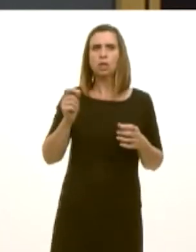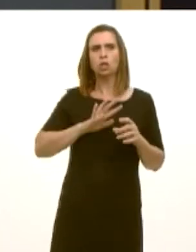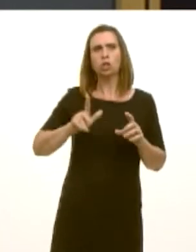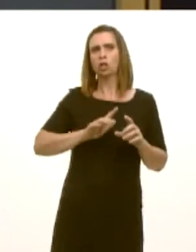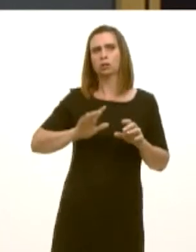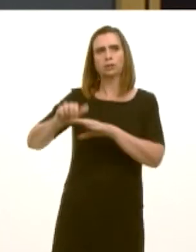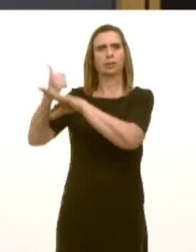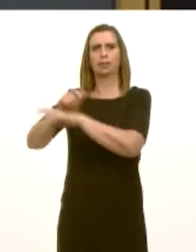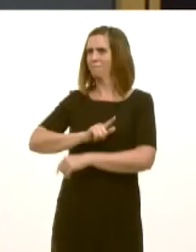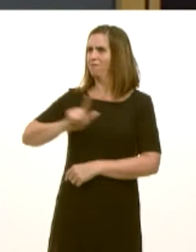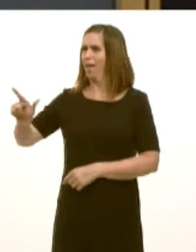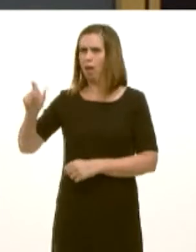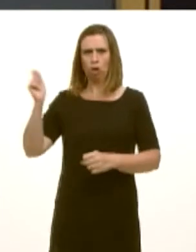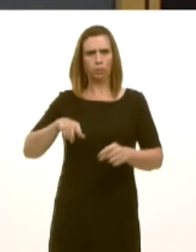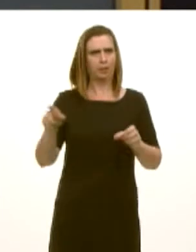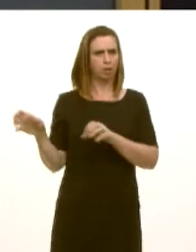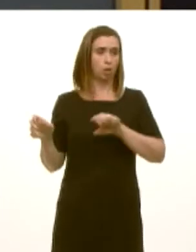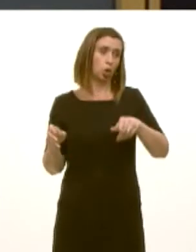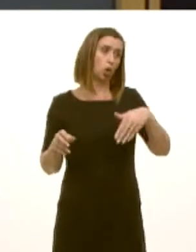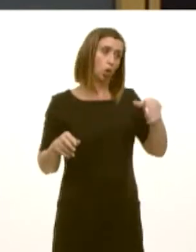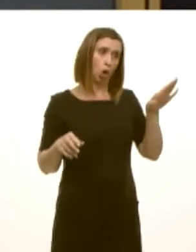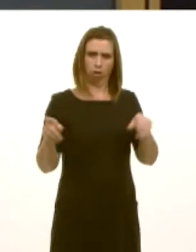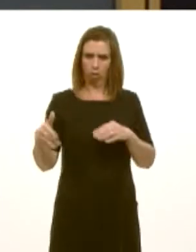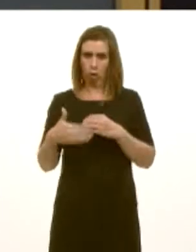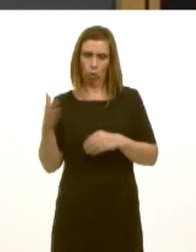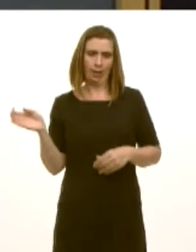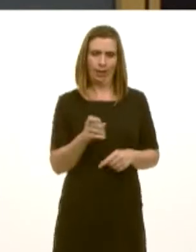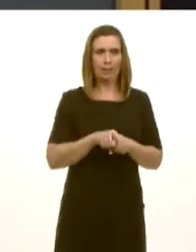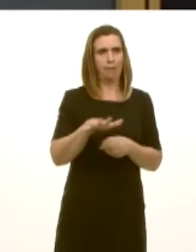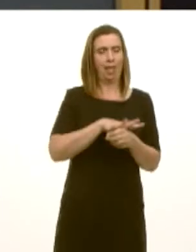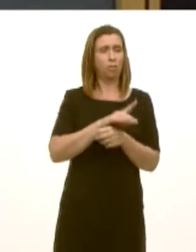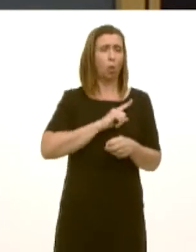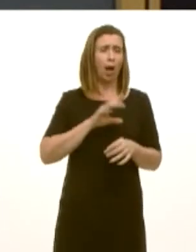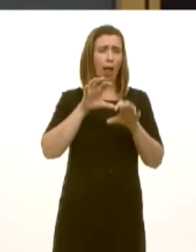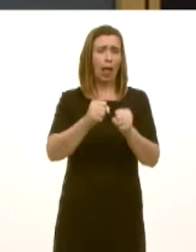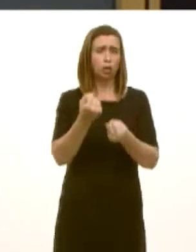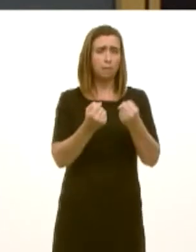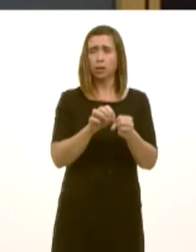that the service is intended to support, and families should not be required to actually catch two buses to an alternative site?